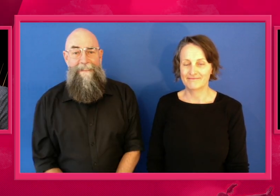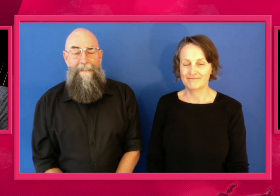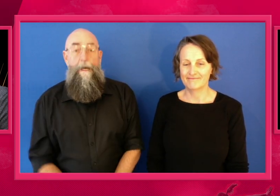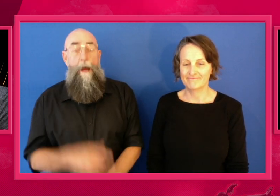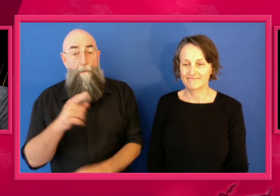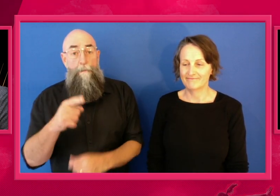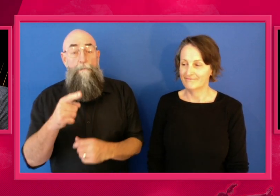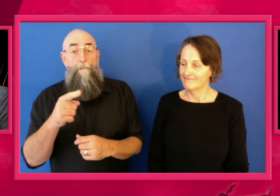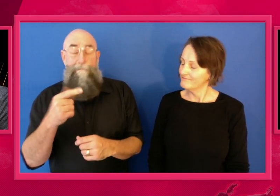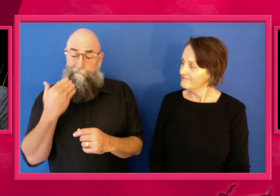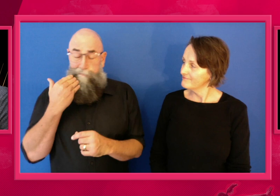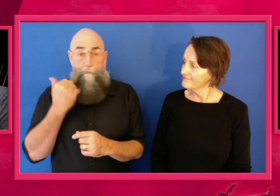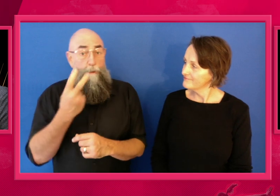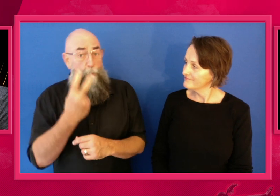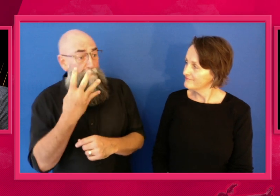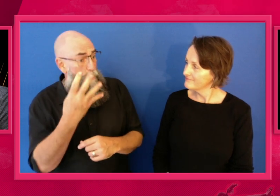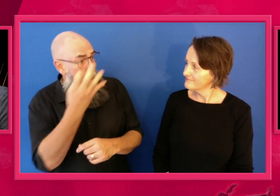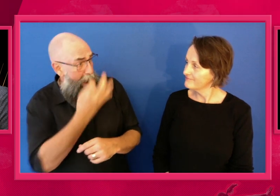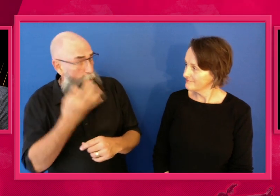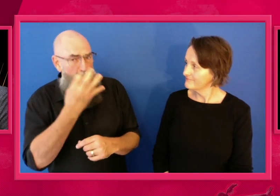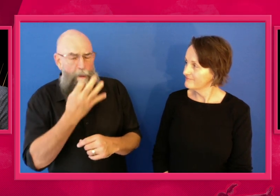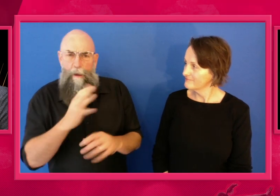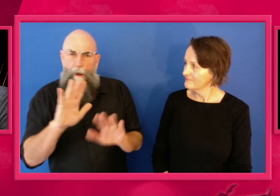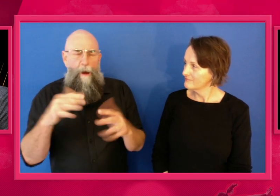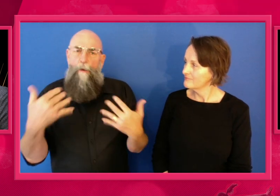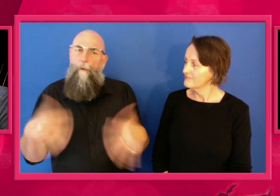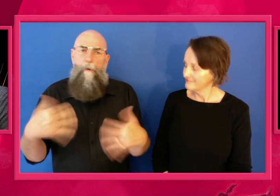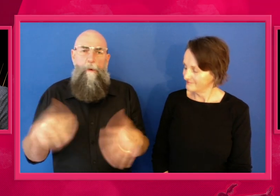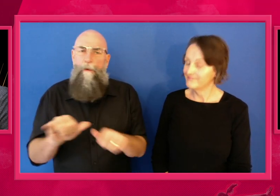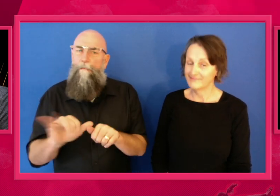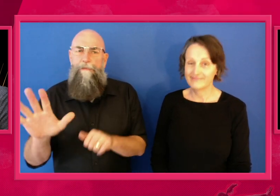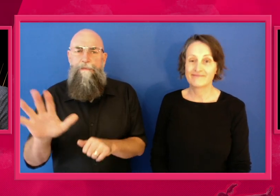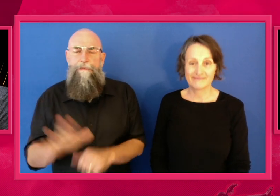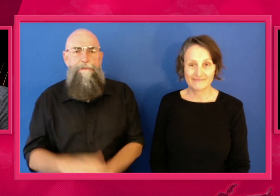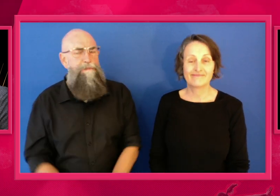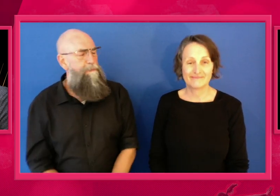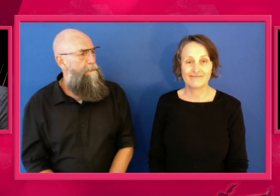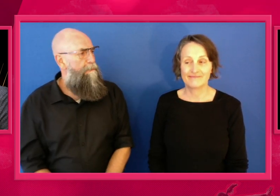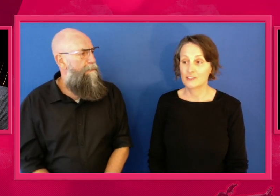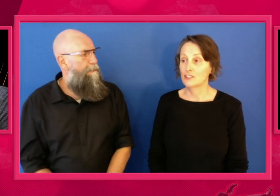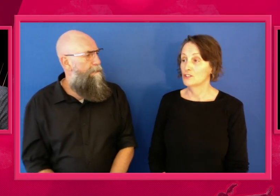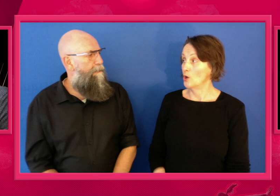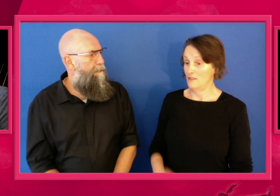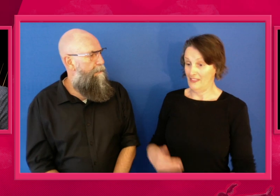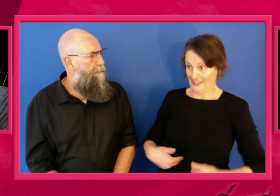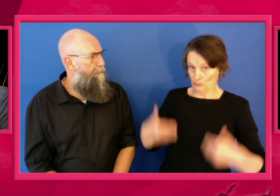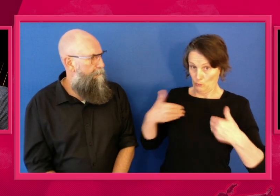24 hours has just been sensational. Georgie Tunny: So if we just take away the cycling medals that we won this morning, from